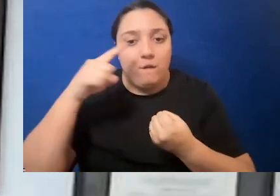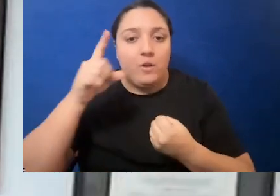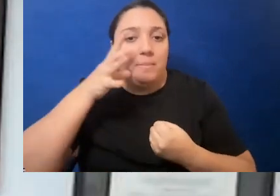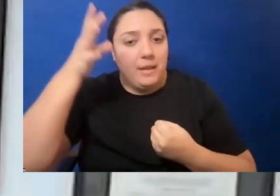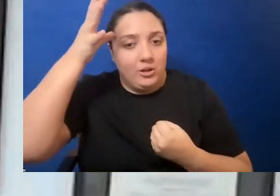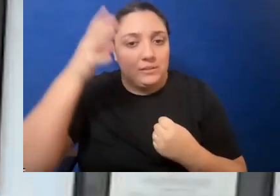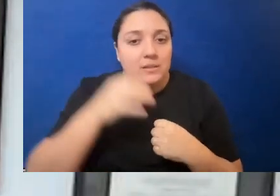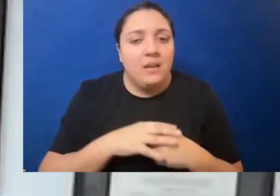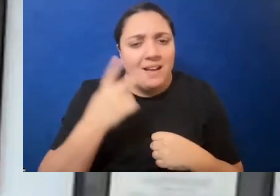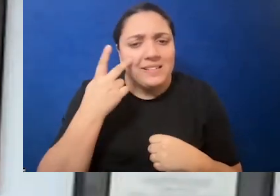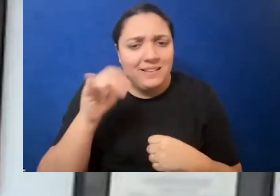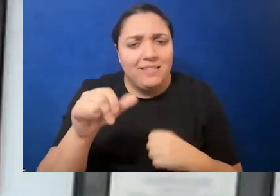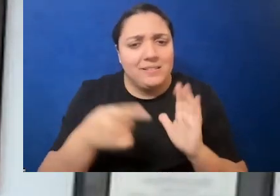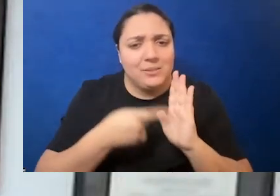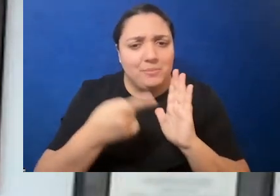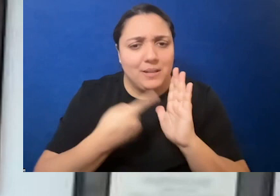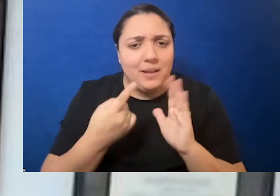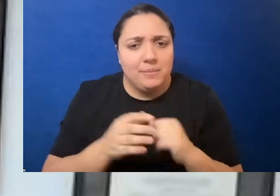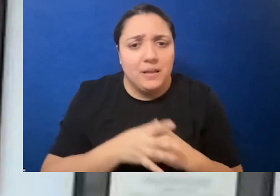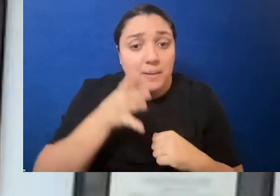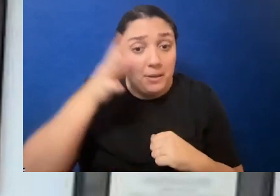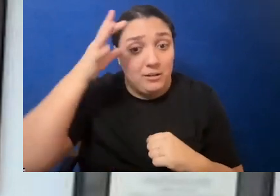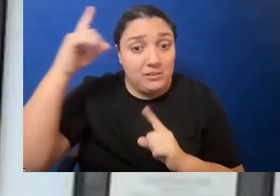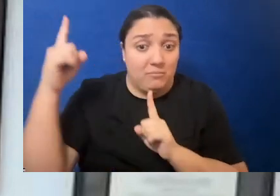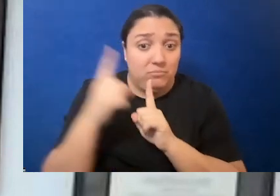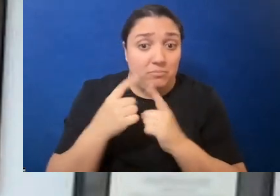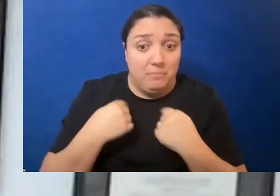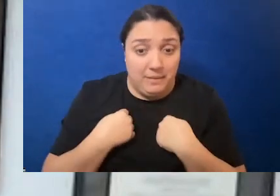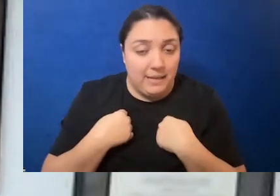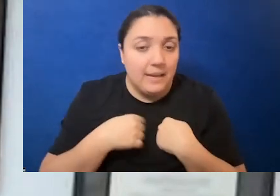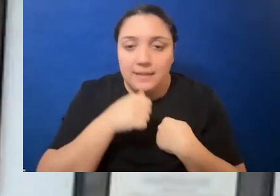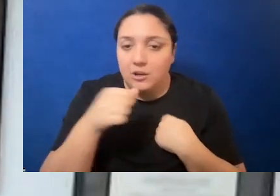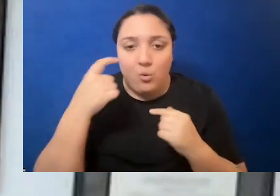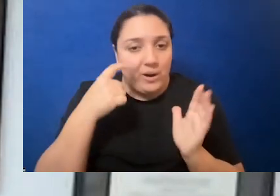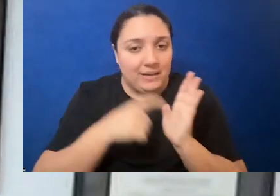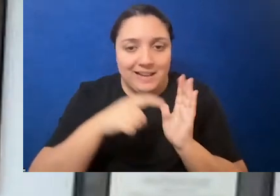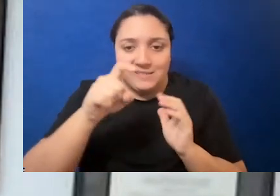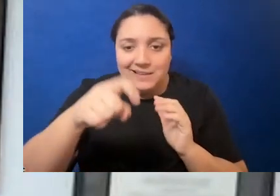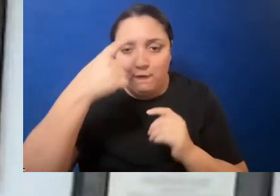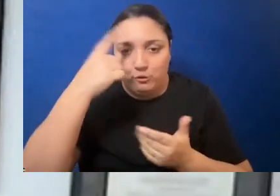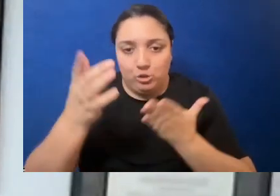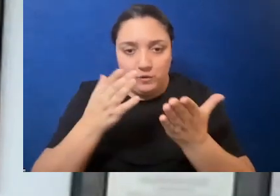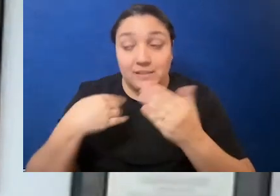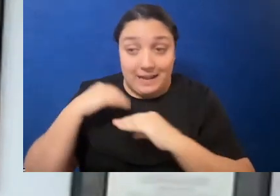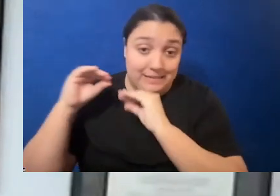FOR THE PARENTS. I DO SEE THAT, SOMETIMES THE PARENTS THAT COME TO ME DON'T RECOGNIZE THE NEEDS FOR THE SERVICES.